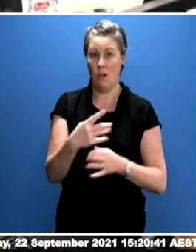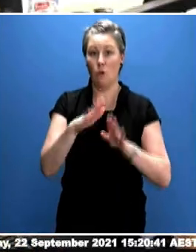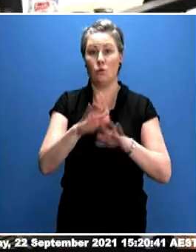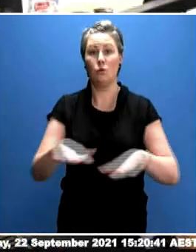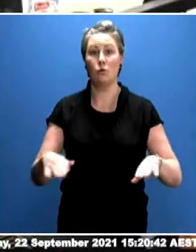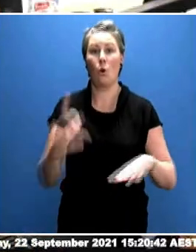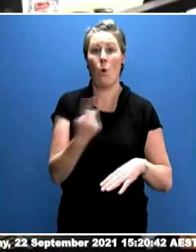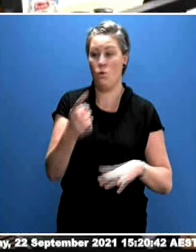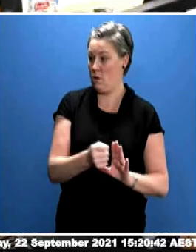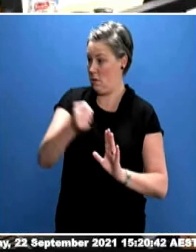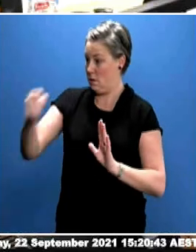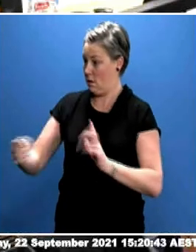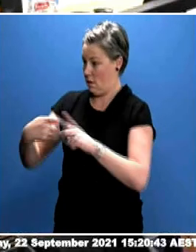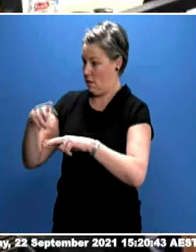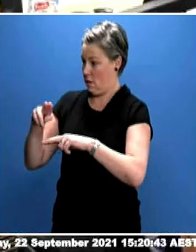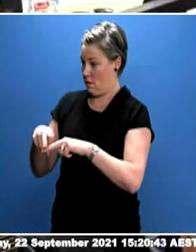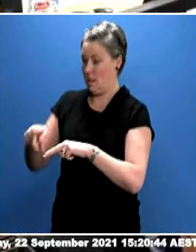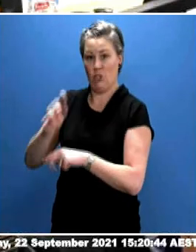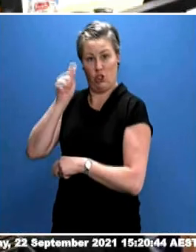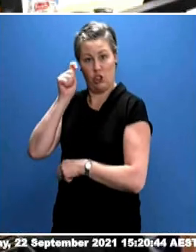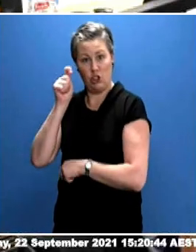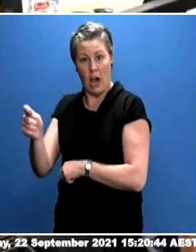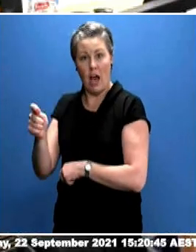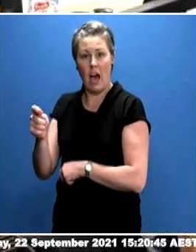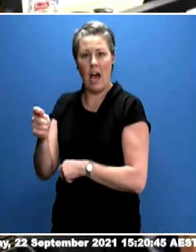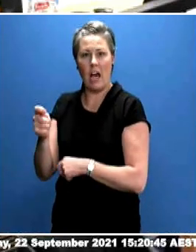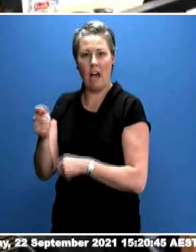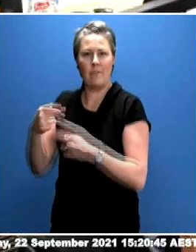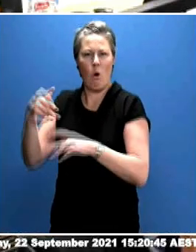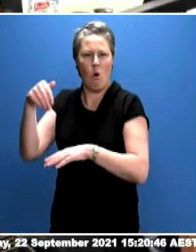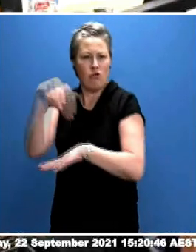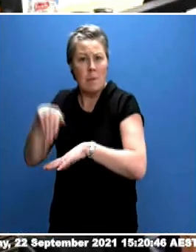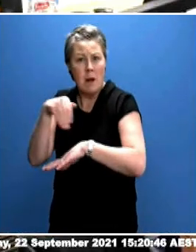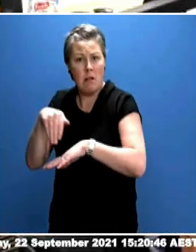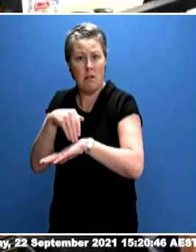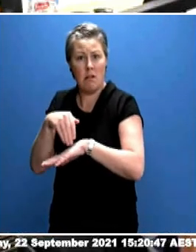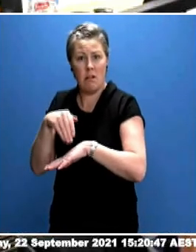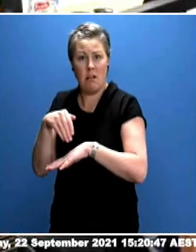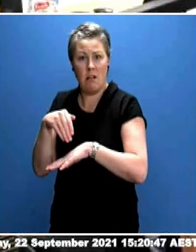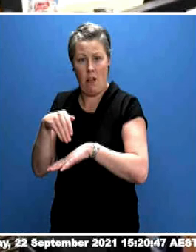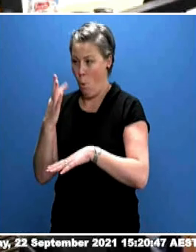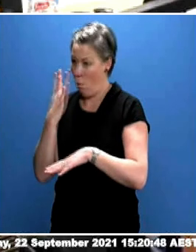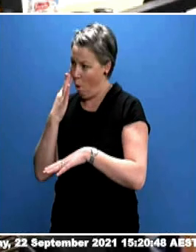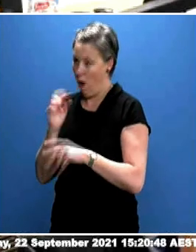being charged with criminal offences for their conduct whilst in the Kath French Centre. Are you aware of that?